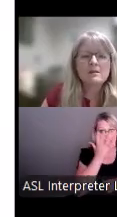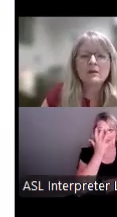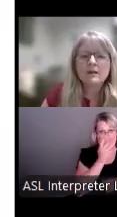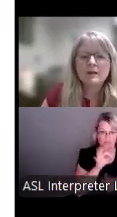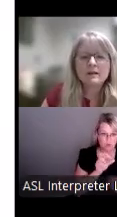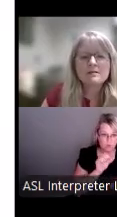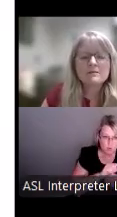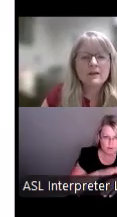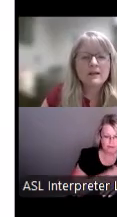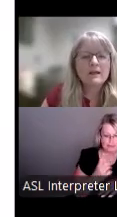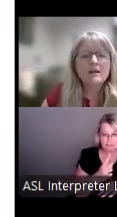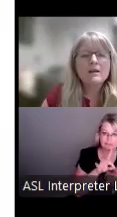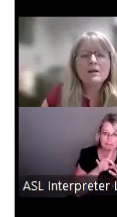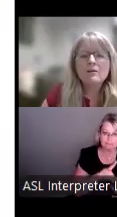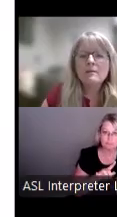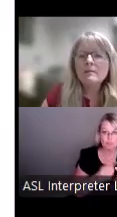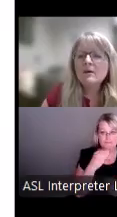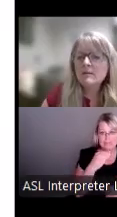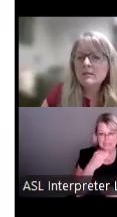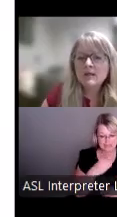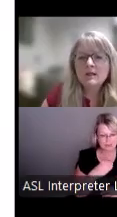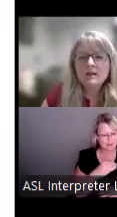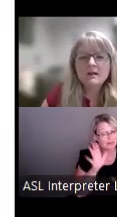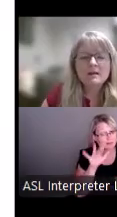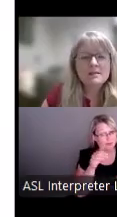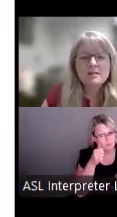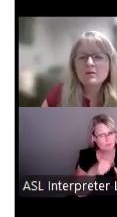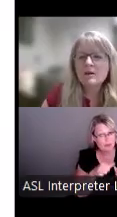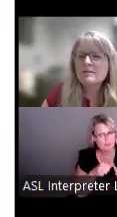something related to feeding. Remember, how many sensory